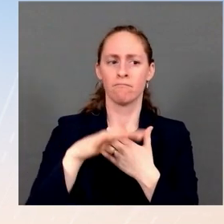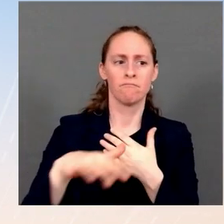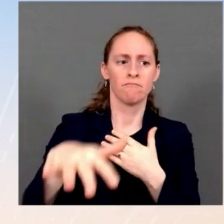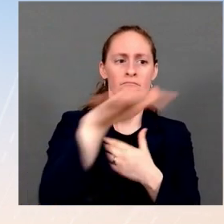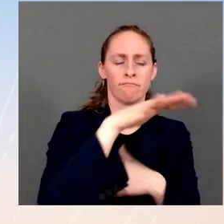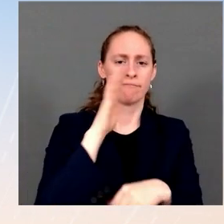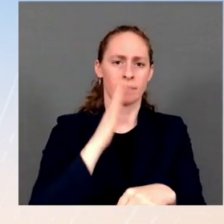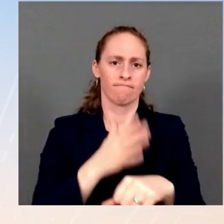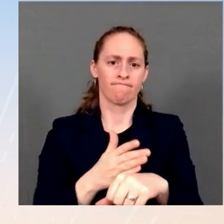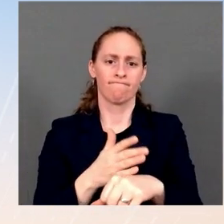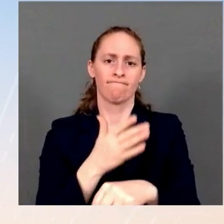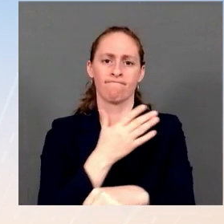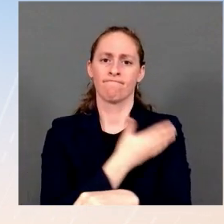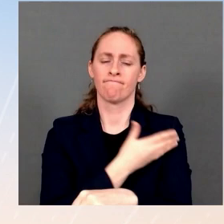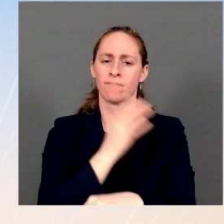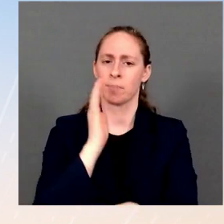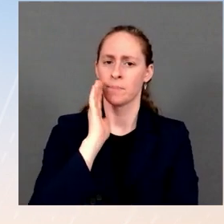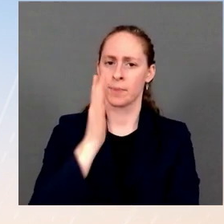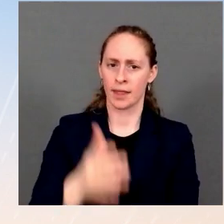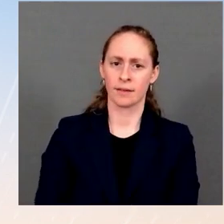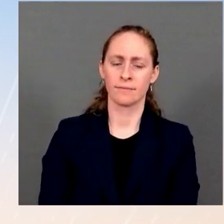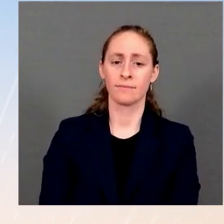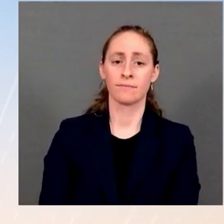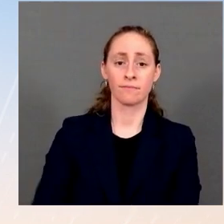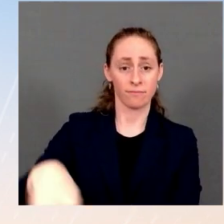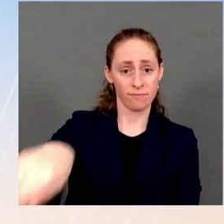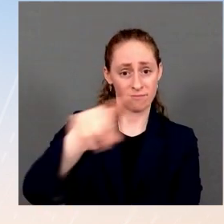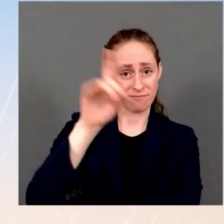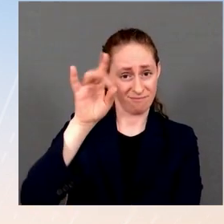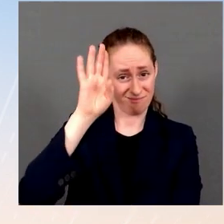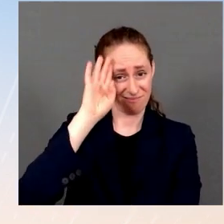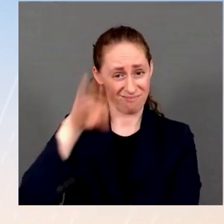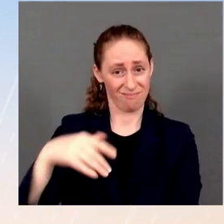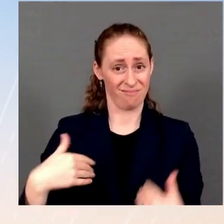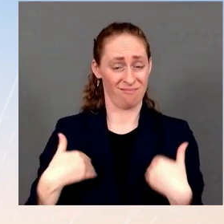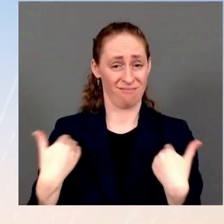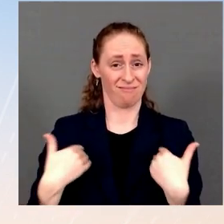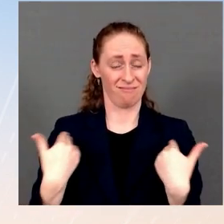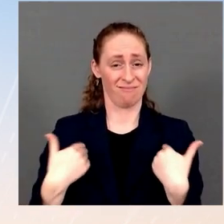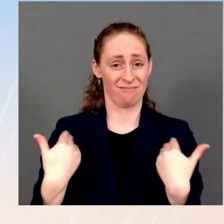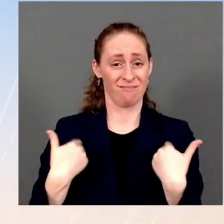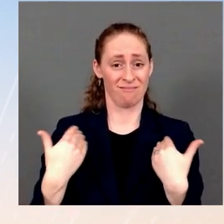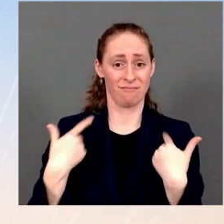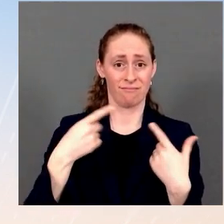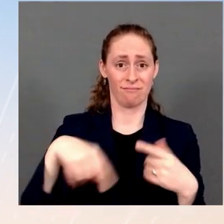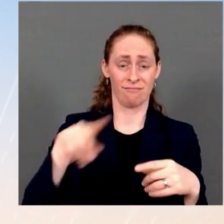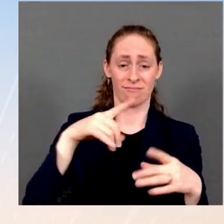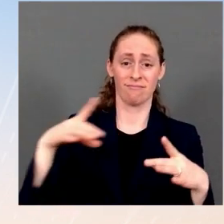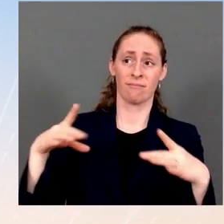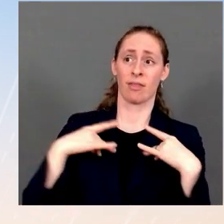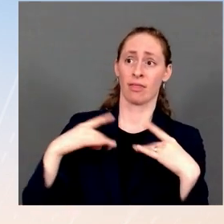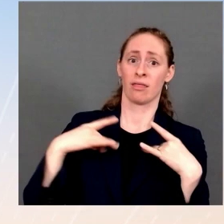through their water -- up to 10 million households and 400,000 schools and childcare centers;